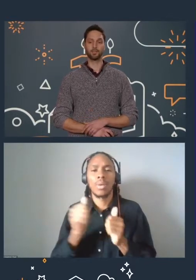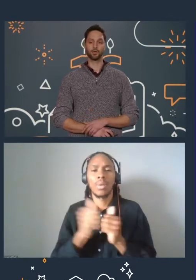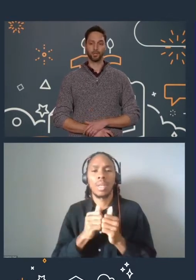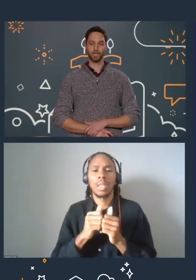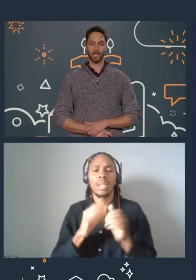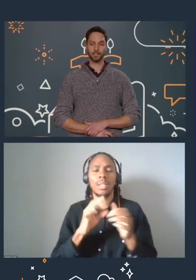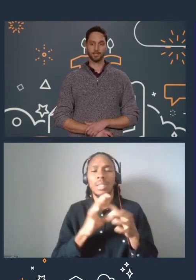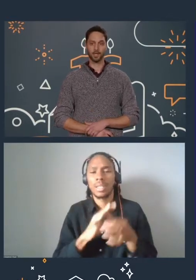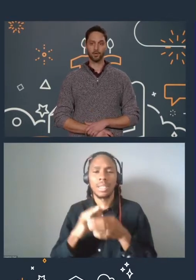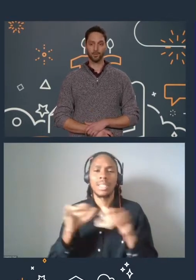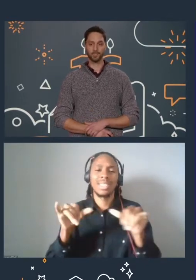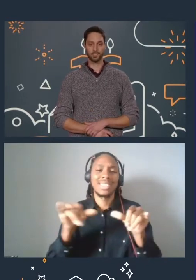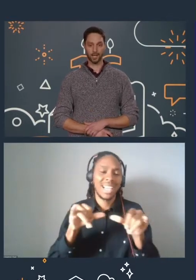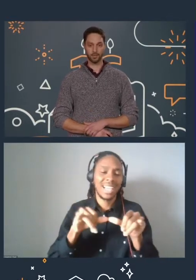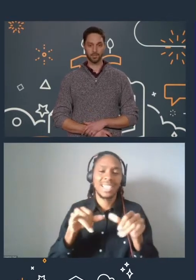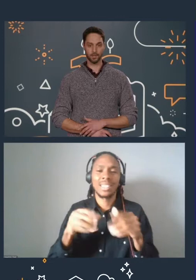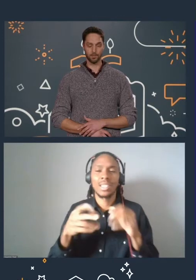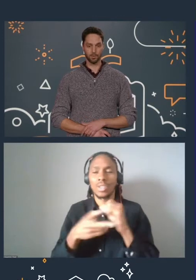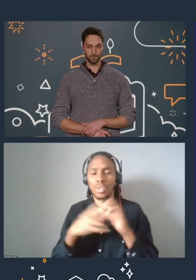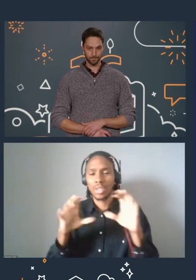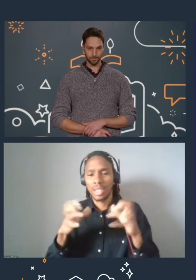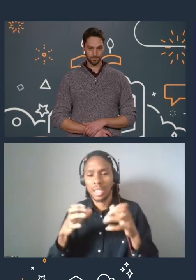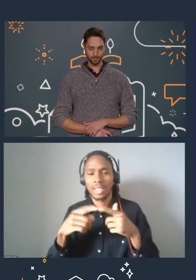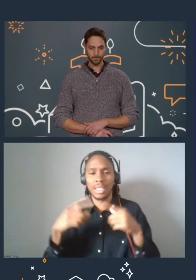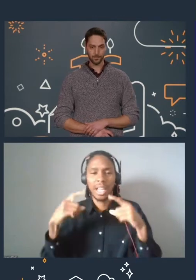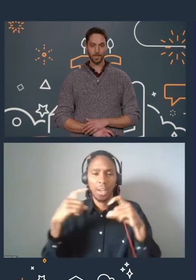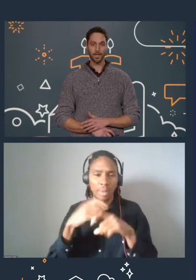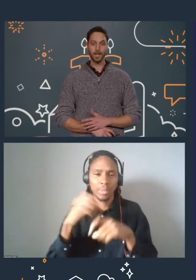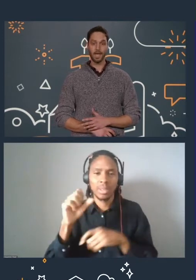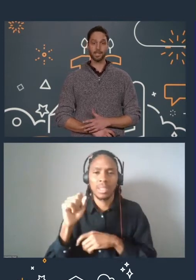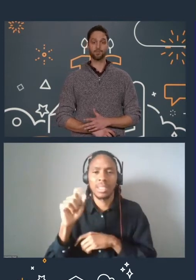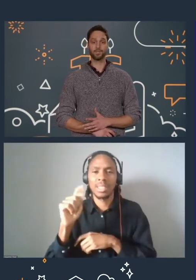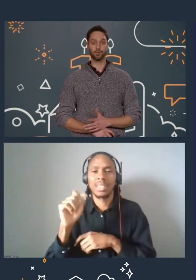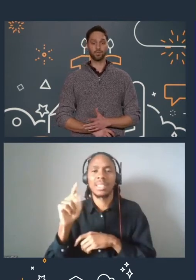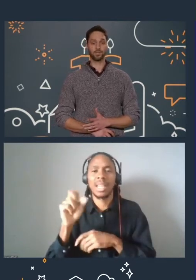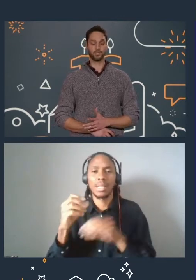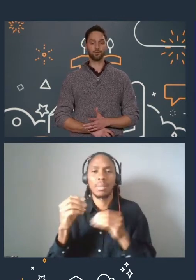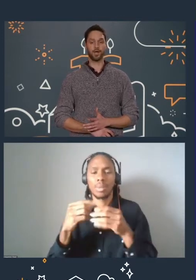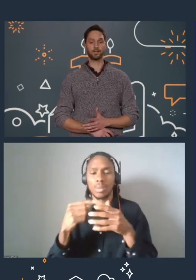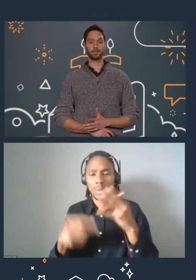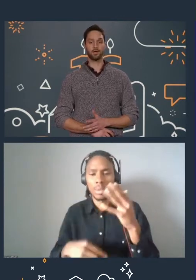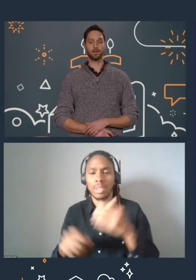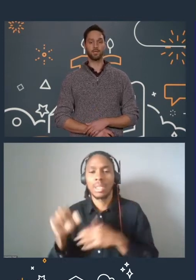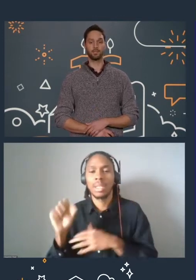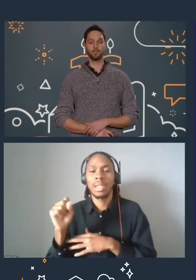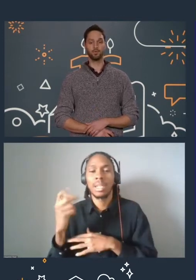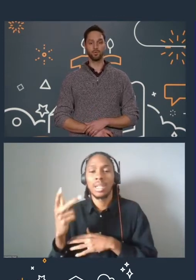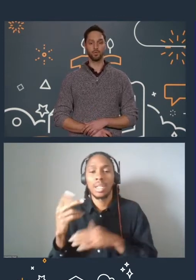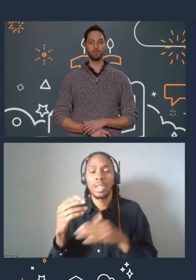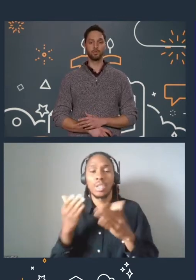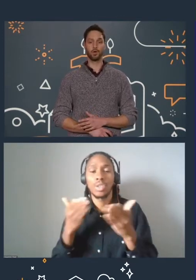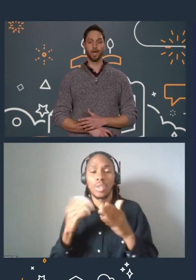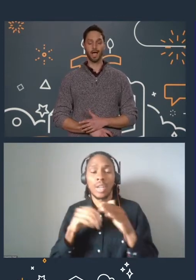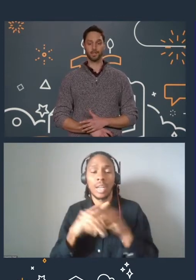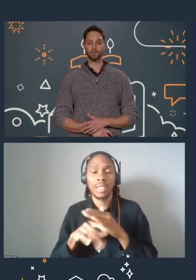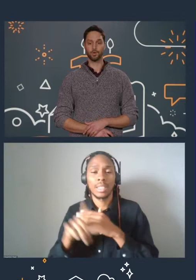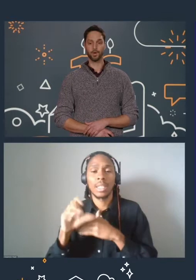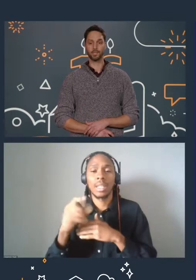storage class, encryption status and more. S3 server access log is a tool to log access request